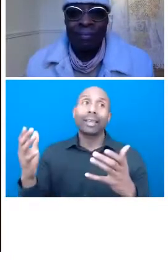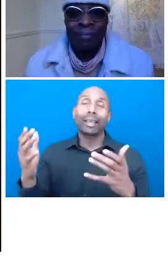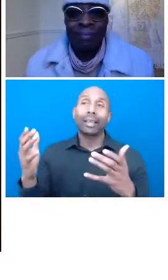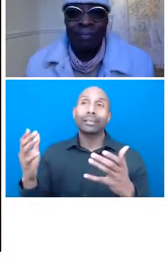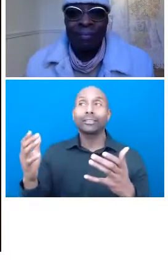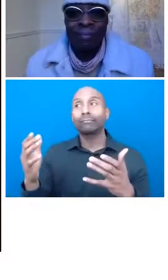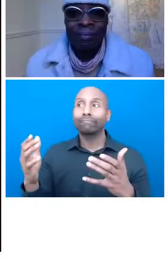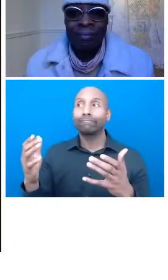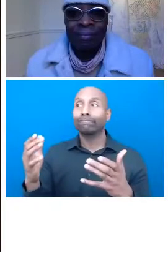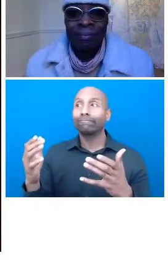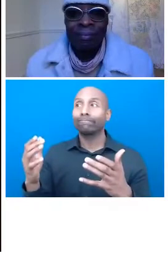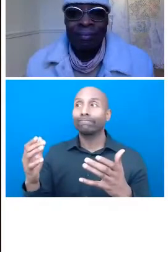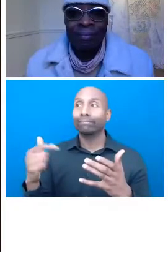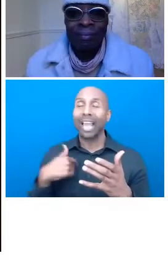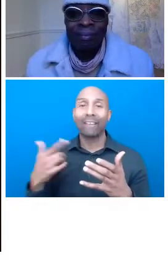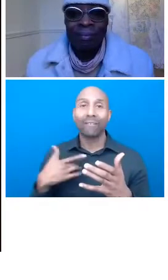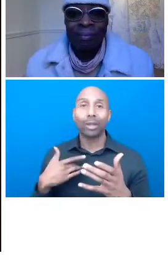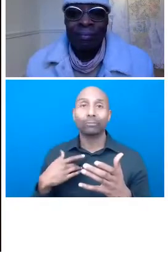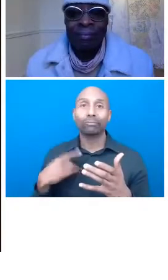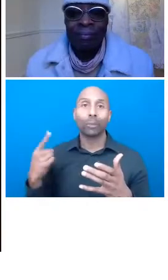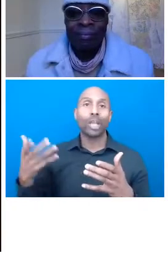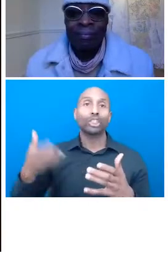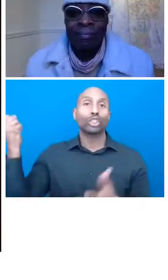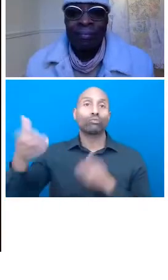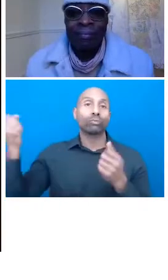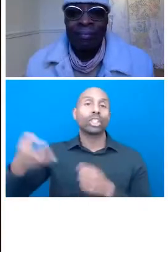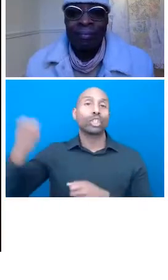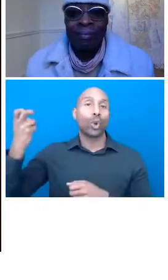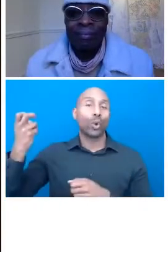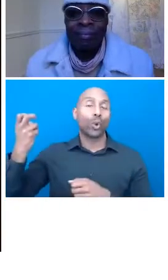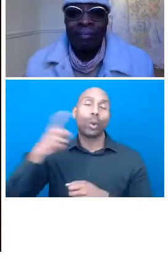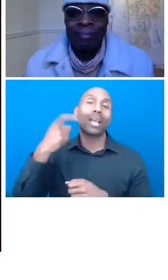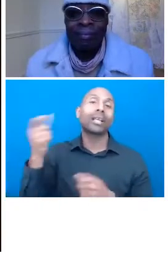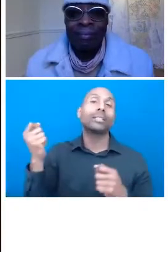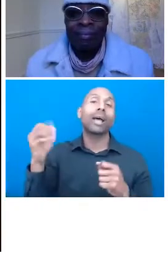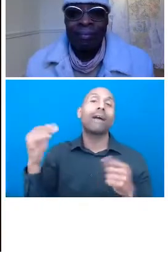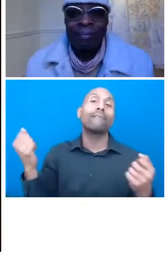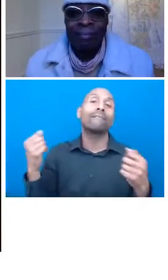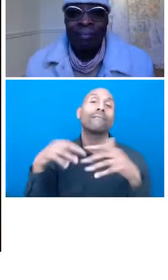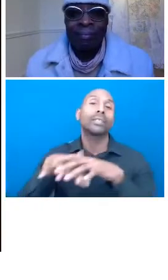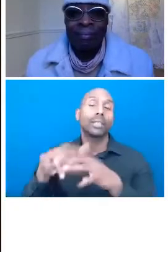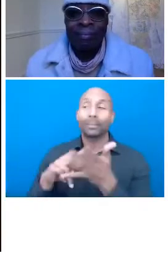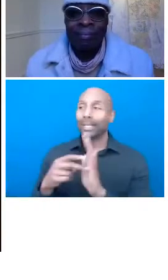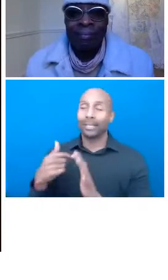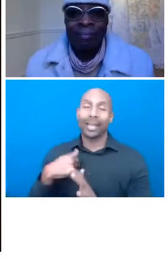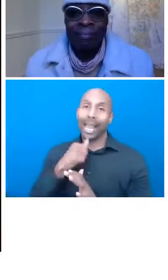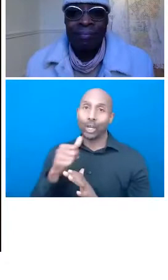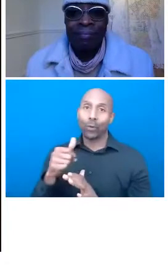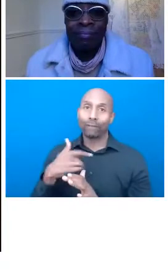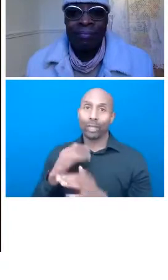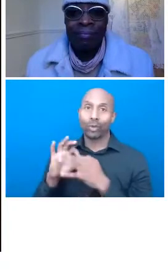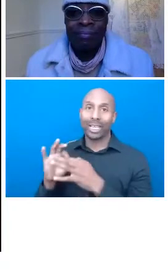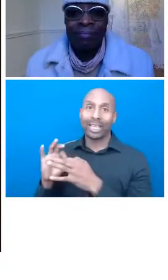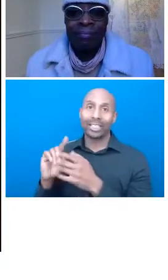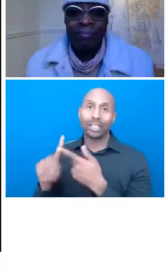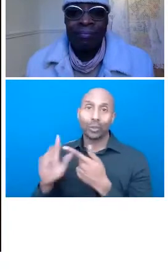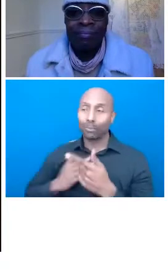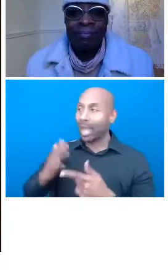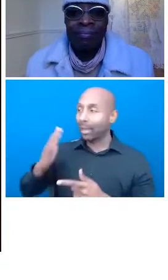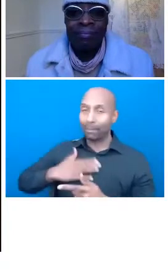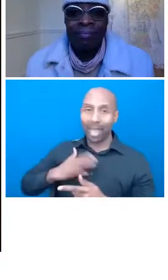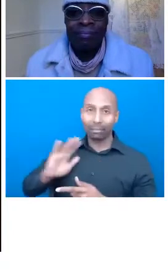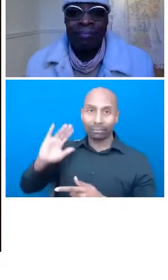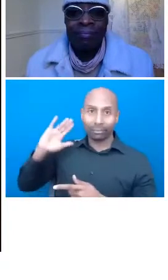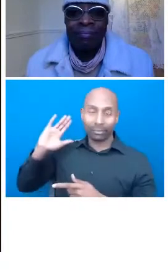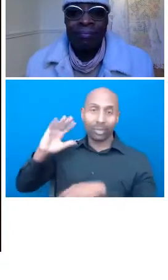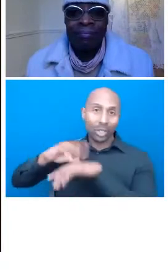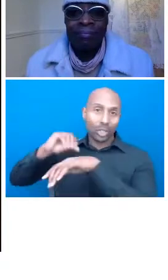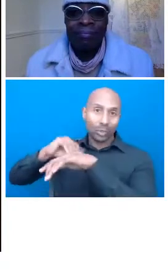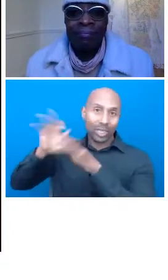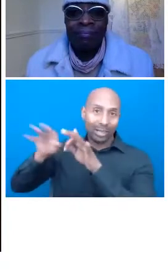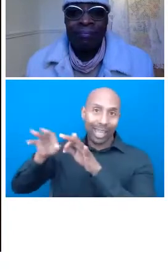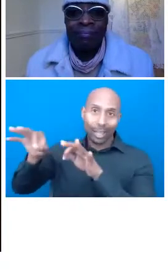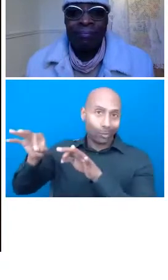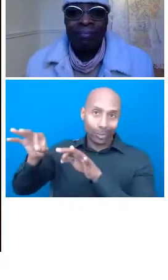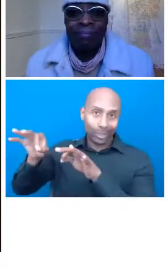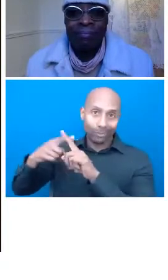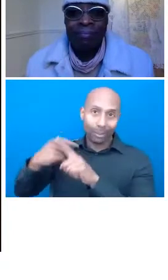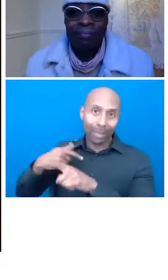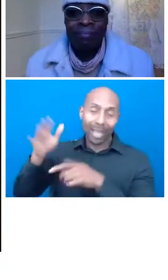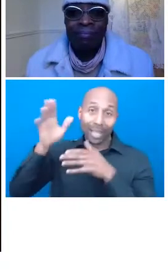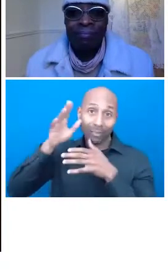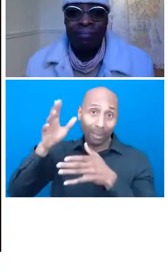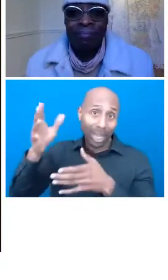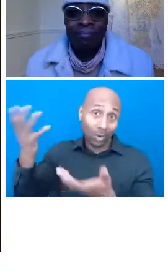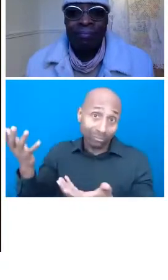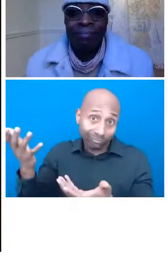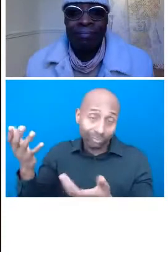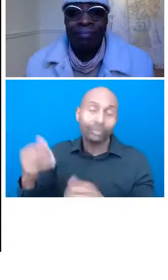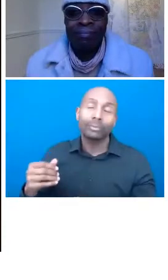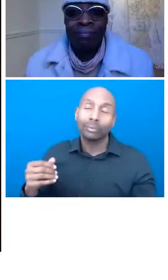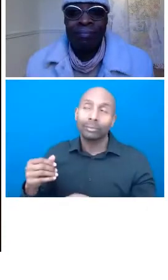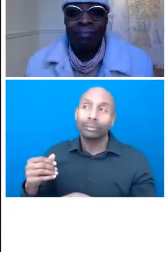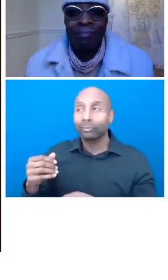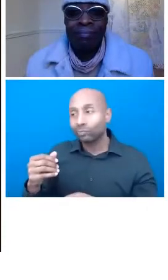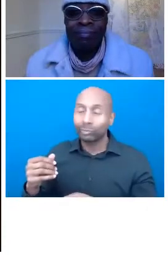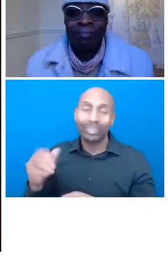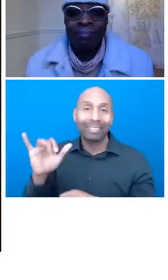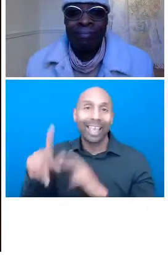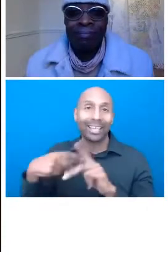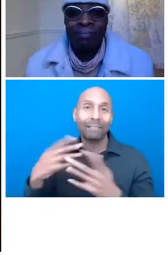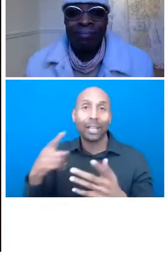I don't have connections to the Swedish language of my grandparents because our families assimilated